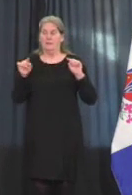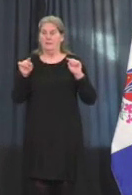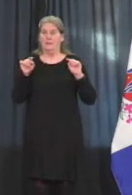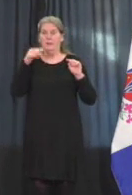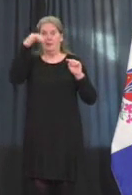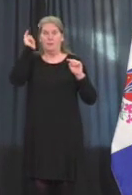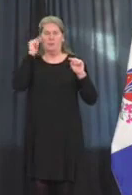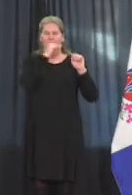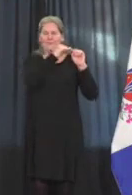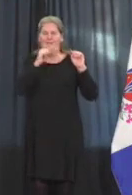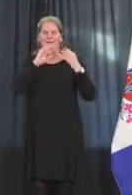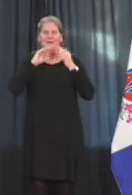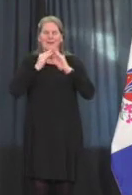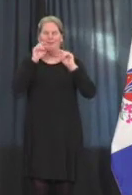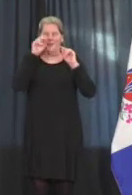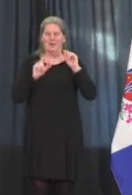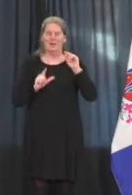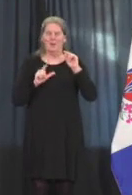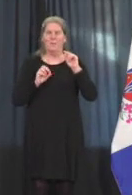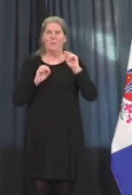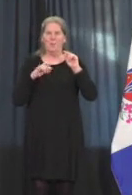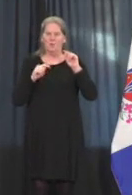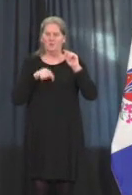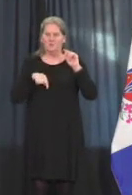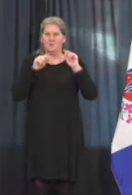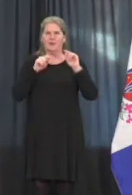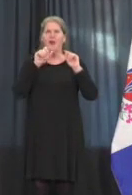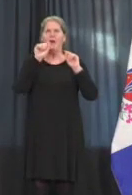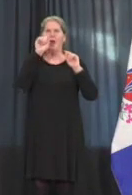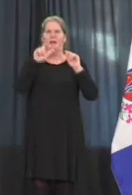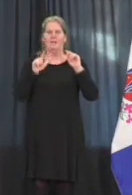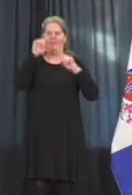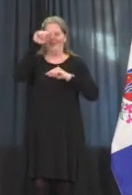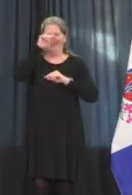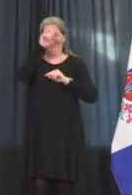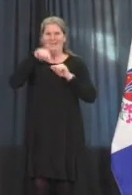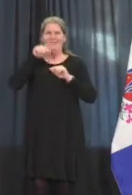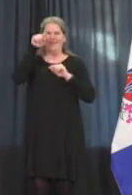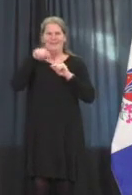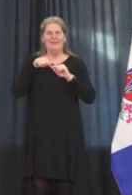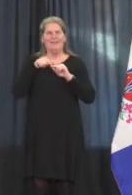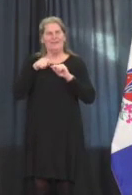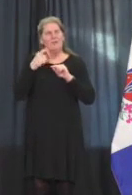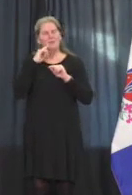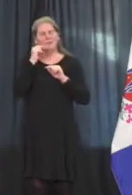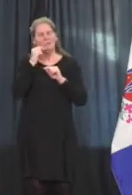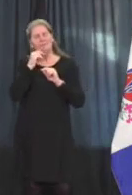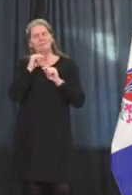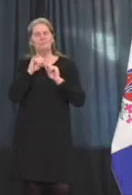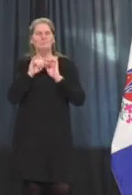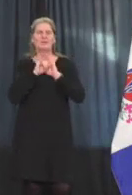YUKON BORDER COMMUNITIES LIKE LOWER POST AND ATLAND THAT WE ARE TREATING AS IF THEY WERE RESIDENTS OF THE YUKON